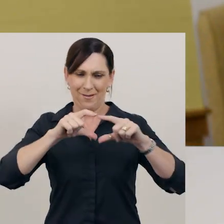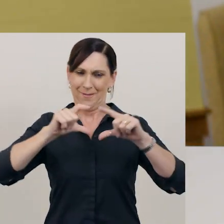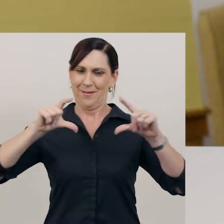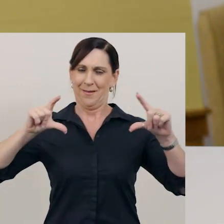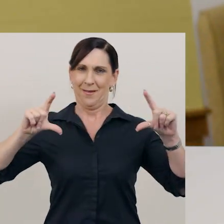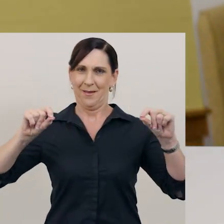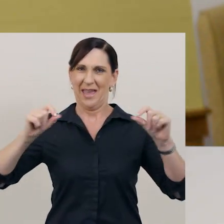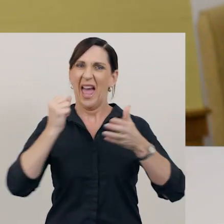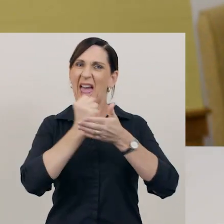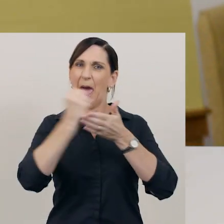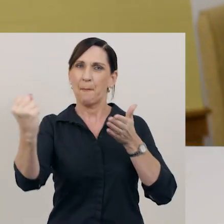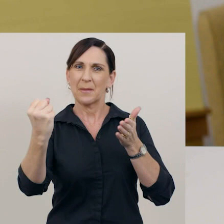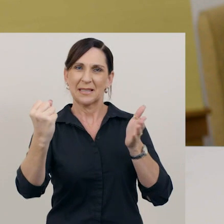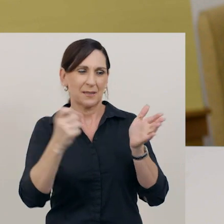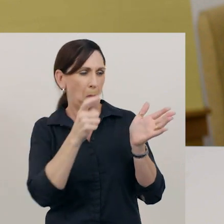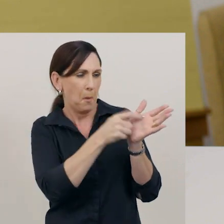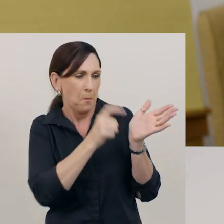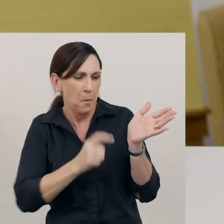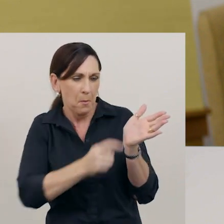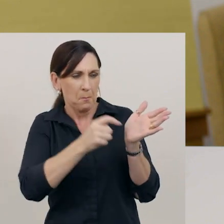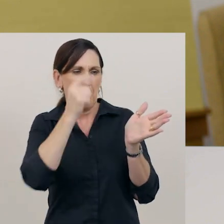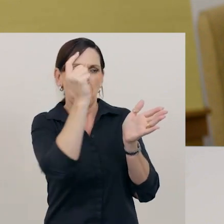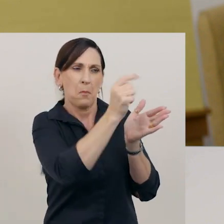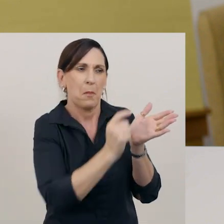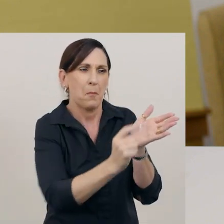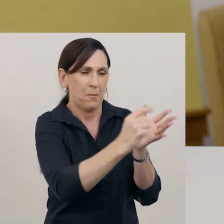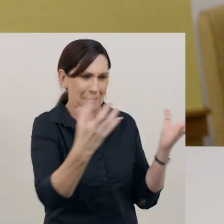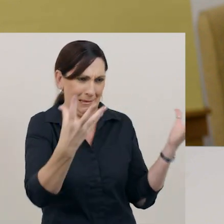to add a string of numbers to find a total.